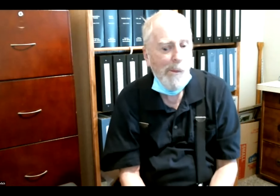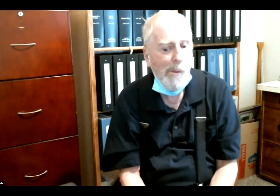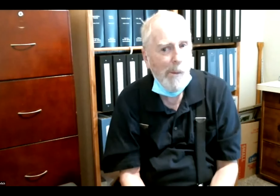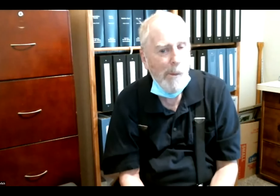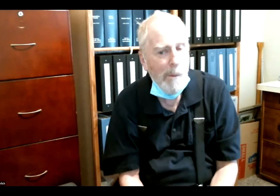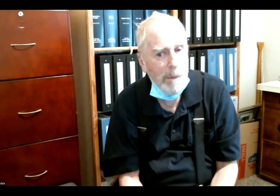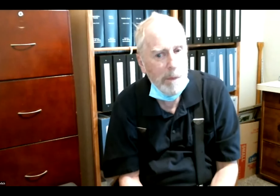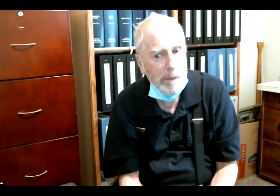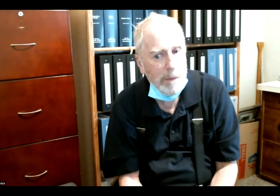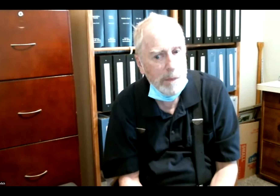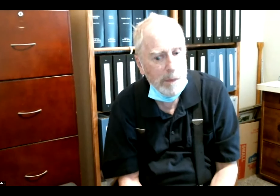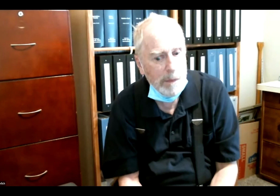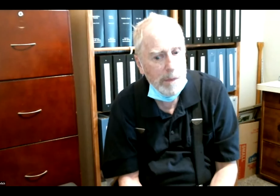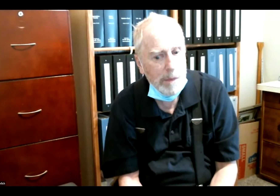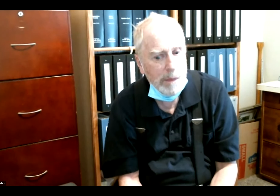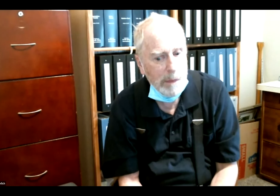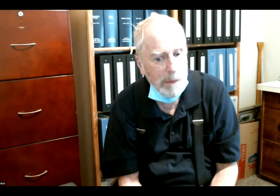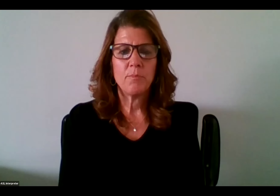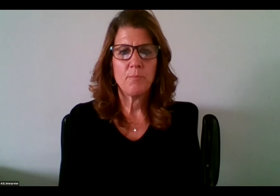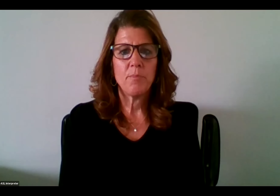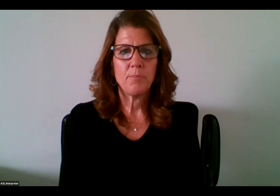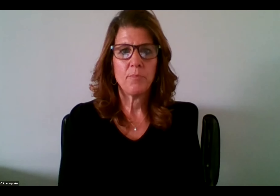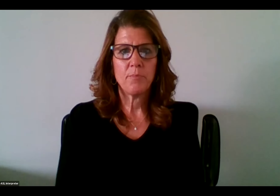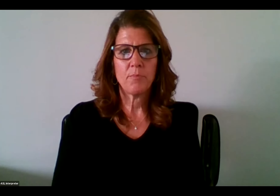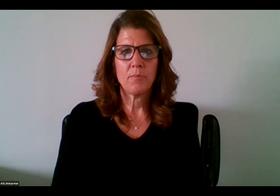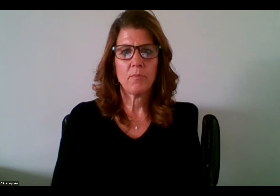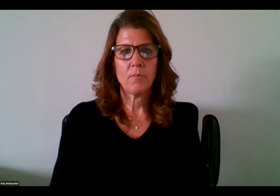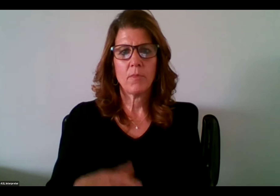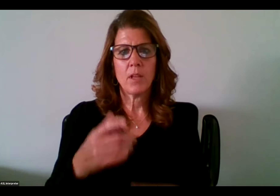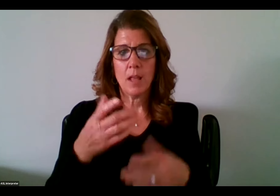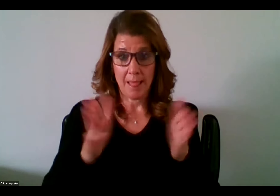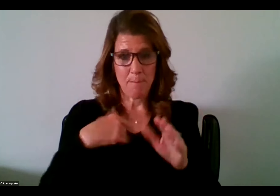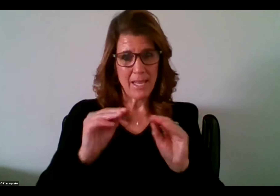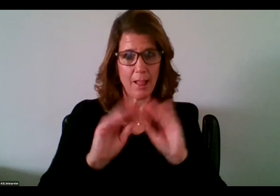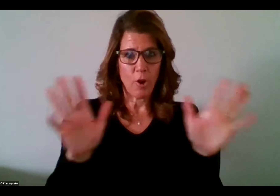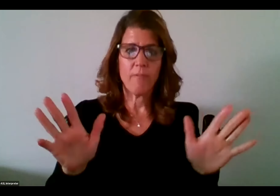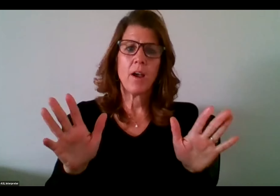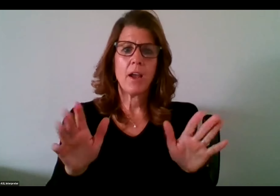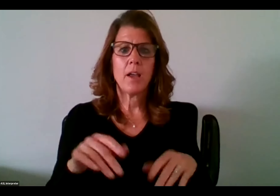ASL skills in the position. >> Sarah: Let me quickly clarify. Lisa does